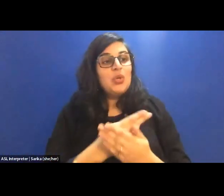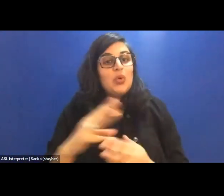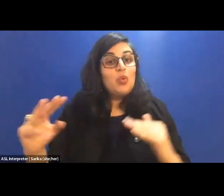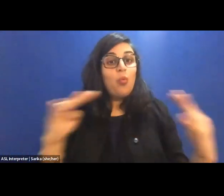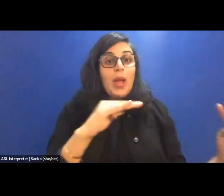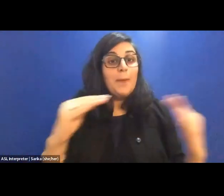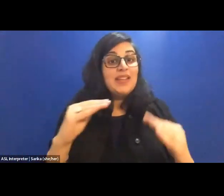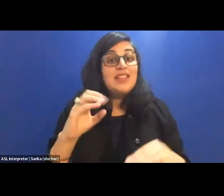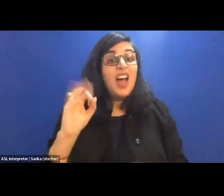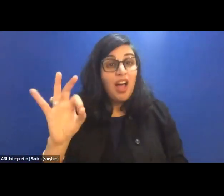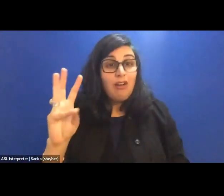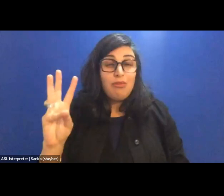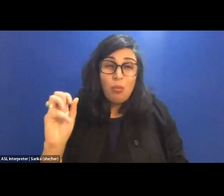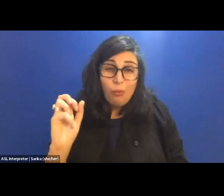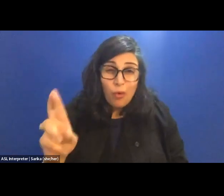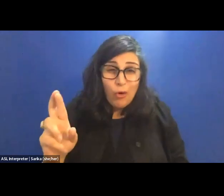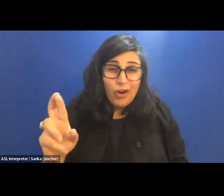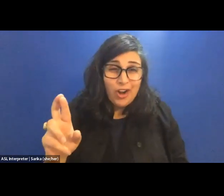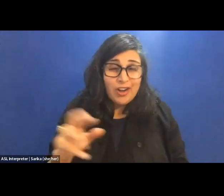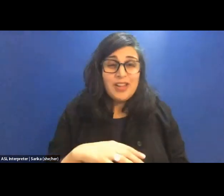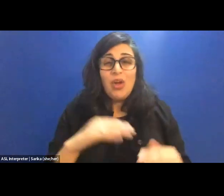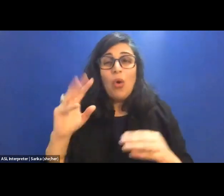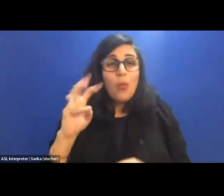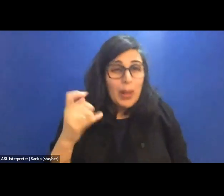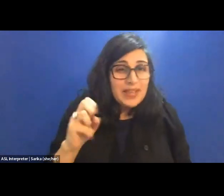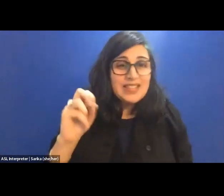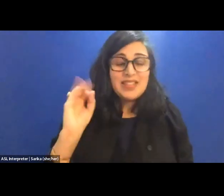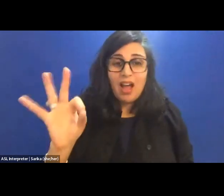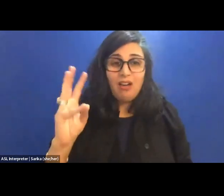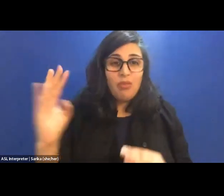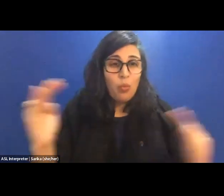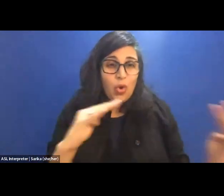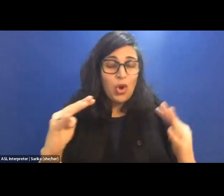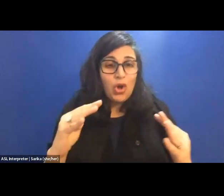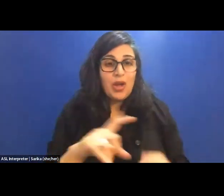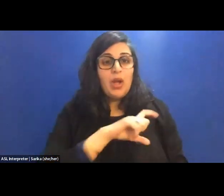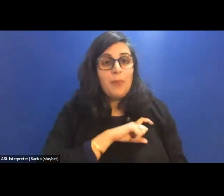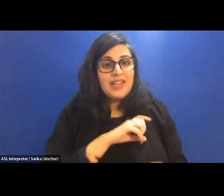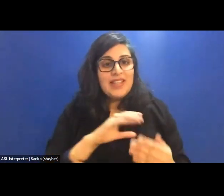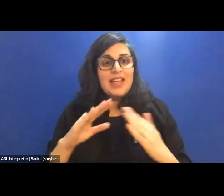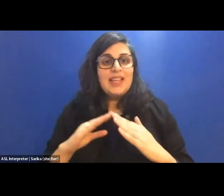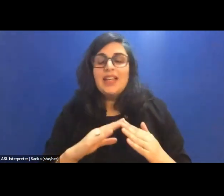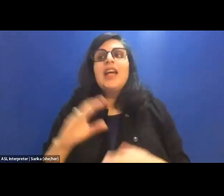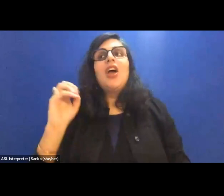passing a compromise that still allows police to use weapons of war on our neighbors and